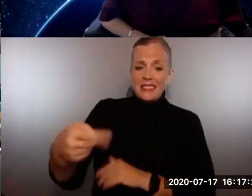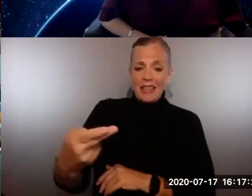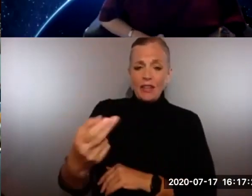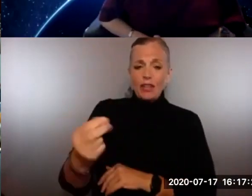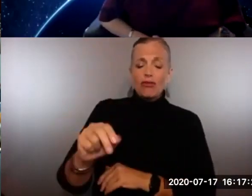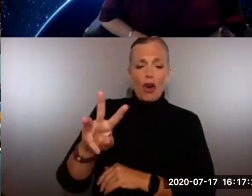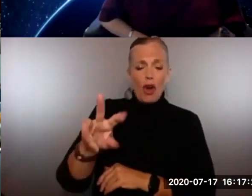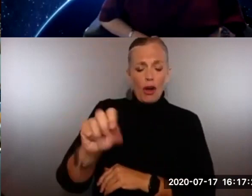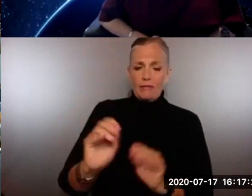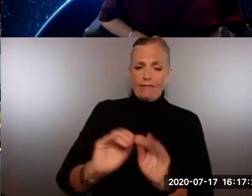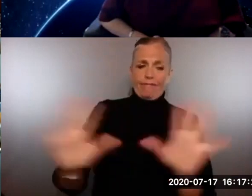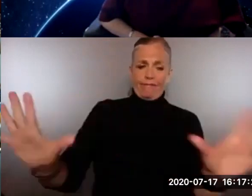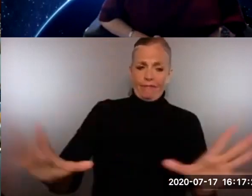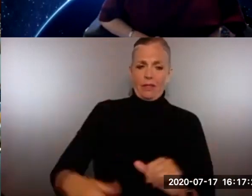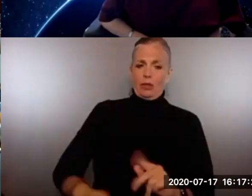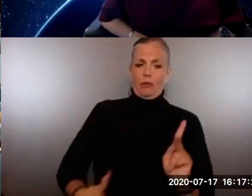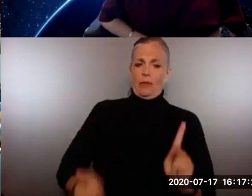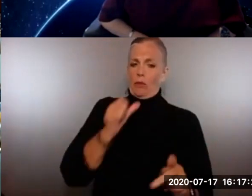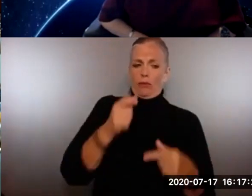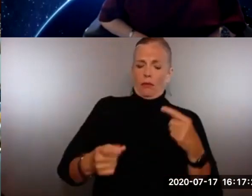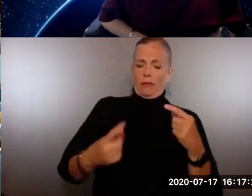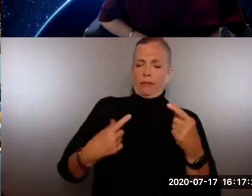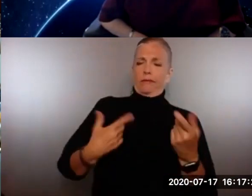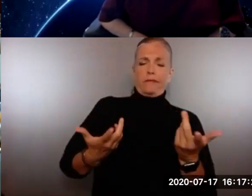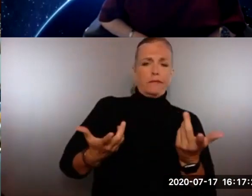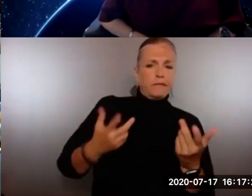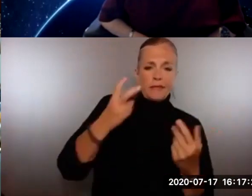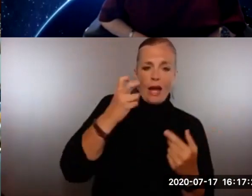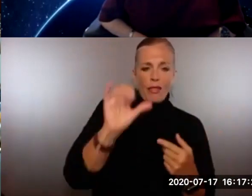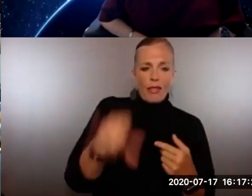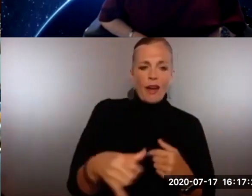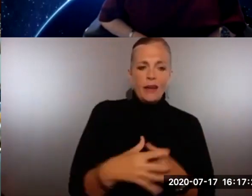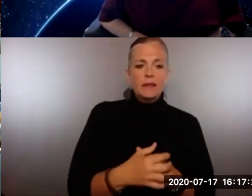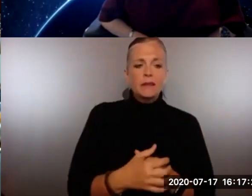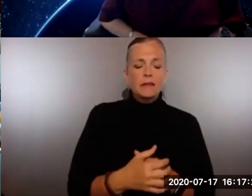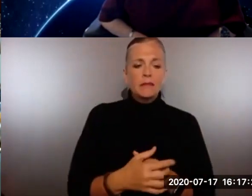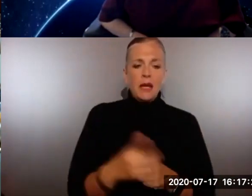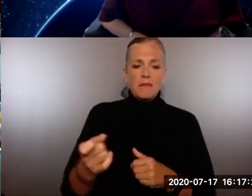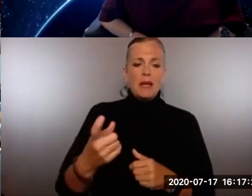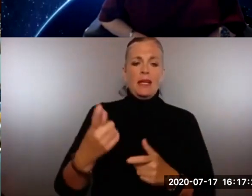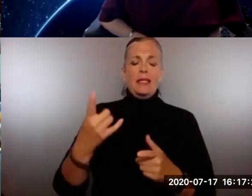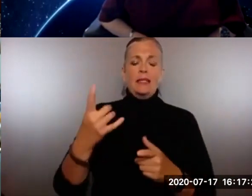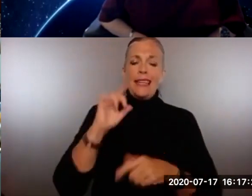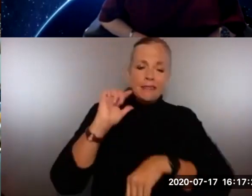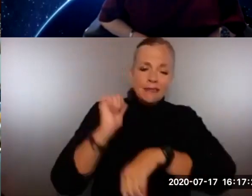But if you have a disability from childhood, how do you show competence to begin with?